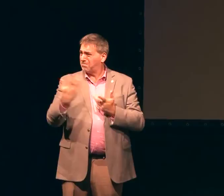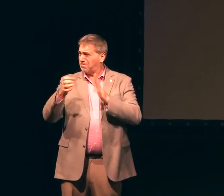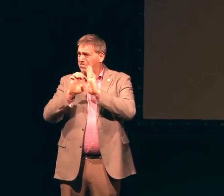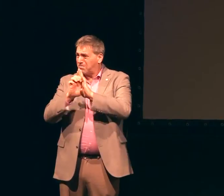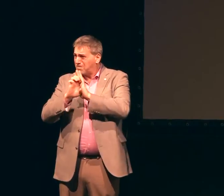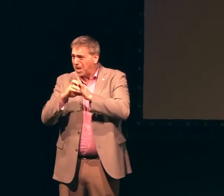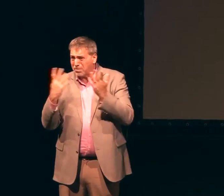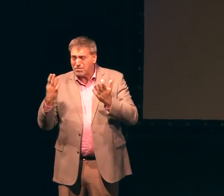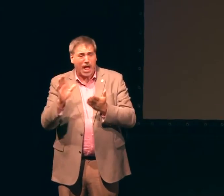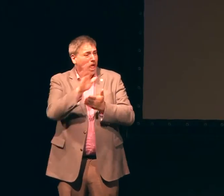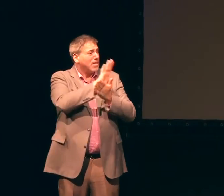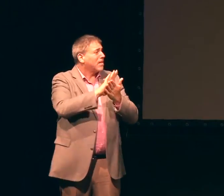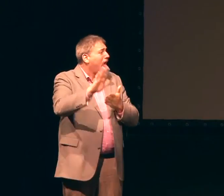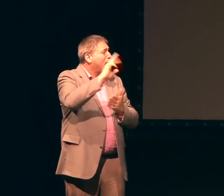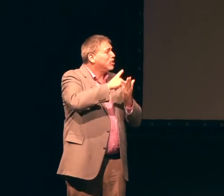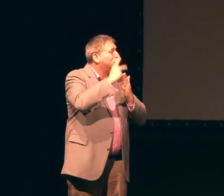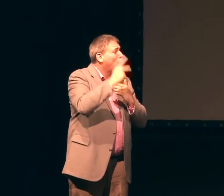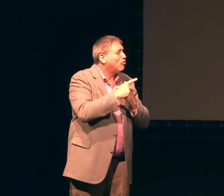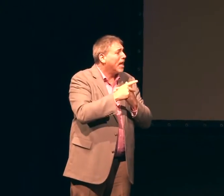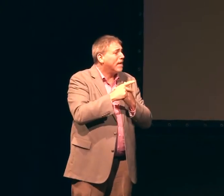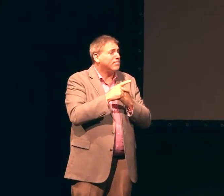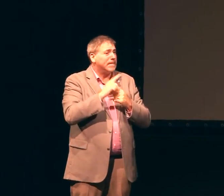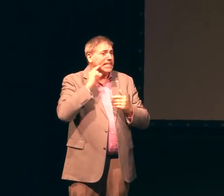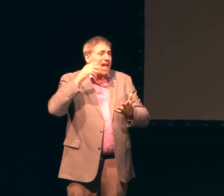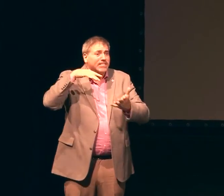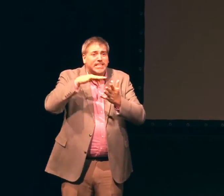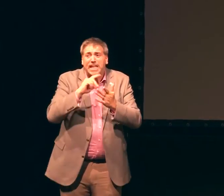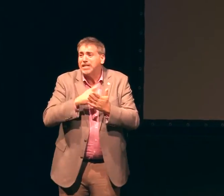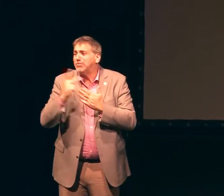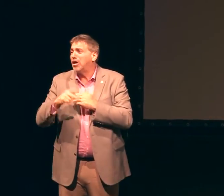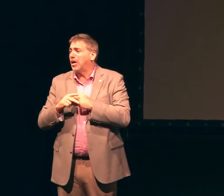that are dwindling. For example, college programs,